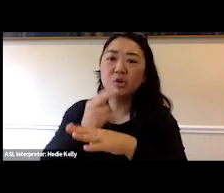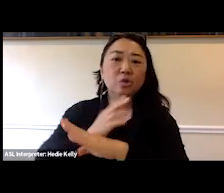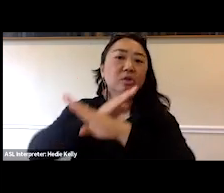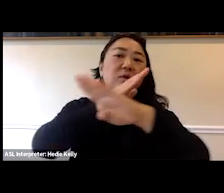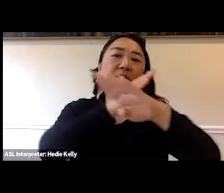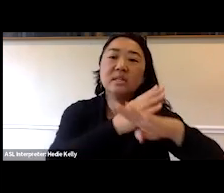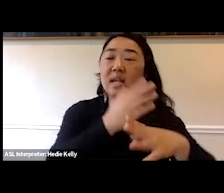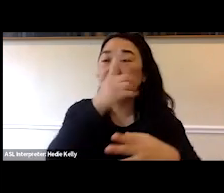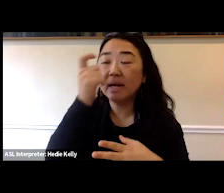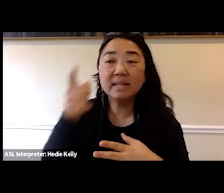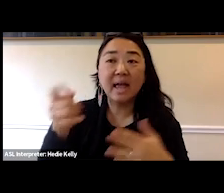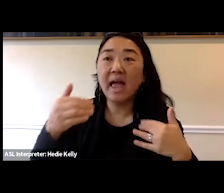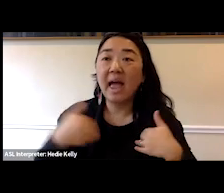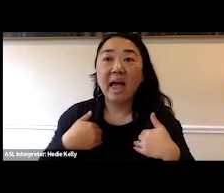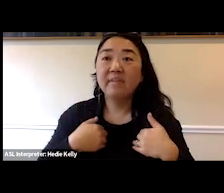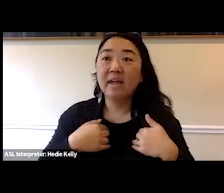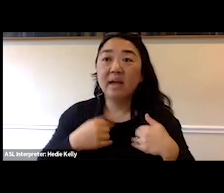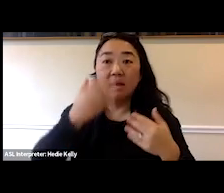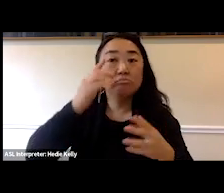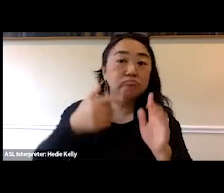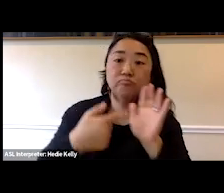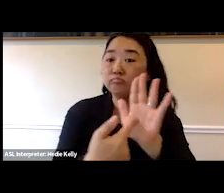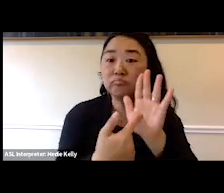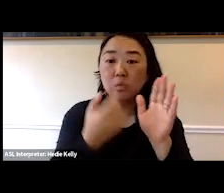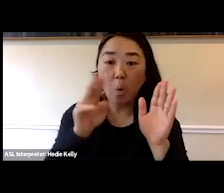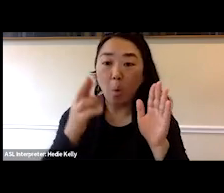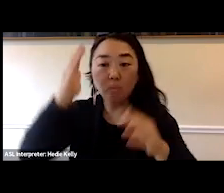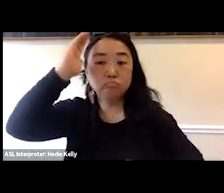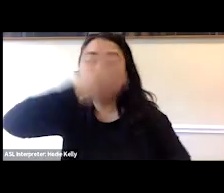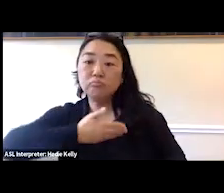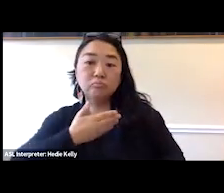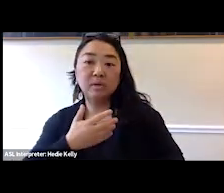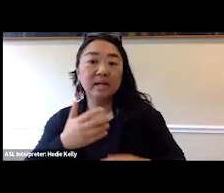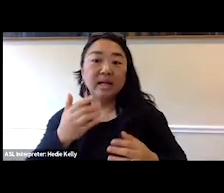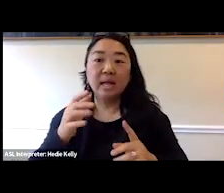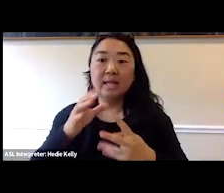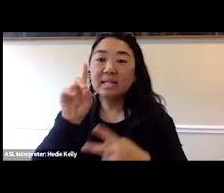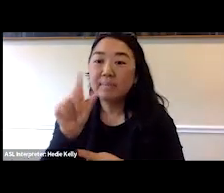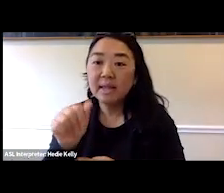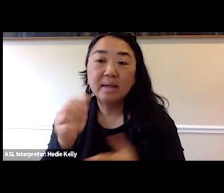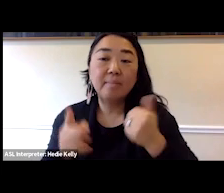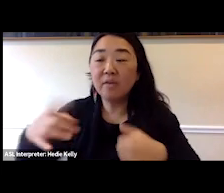disability, they have options and they have choices whether they're a donor, whether they're the volunteer, whether they're a participant in your programs.